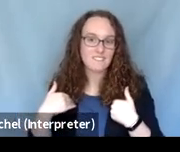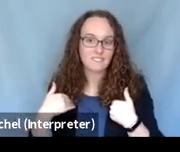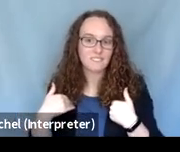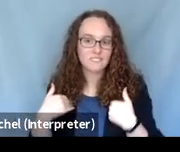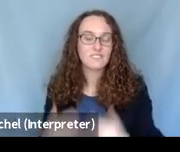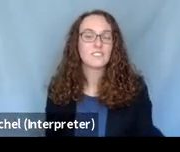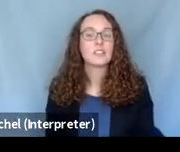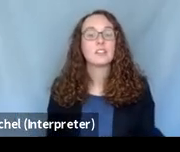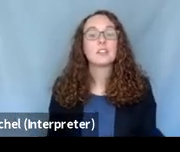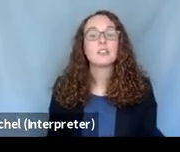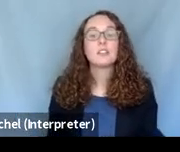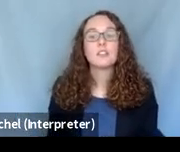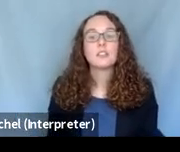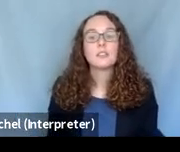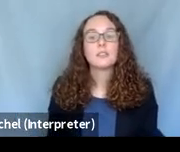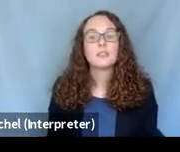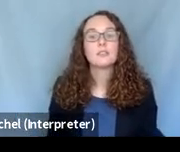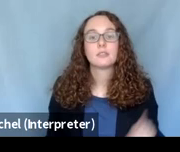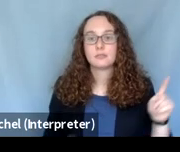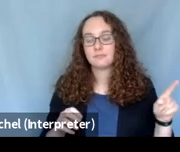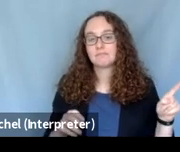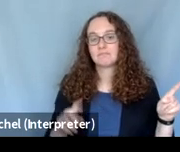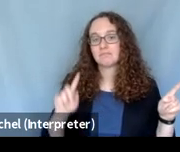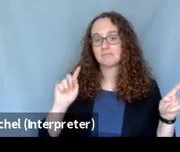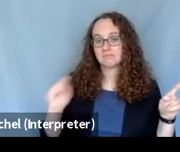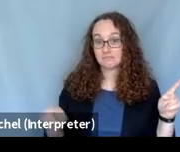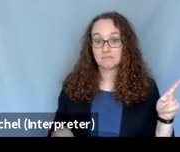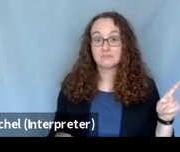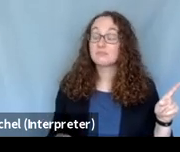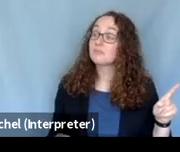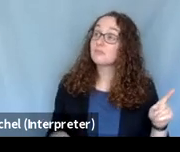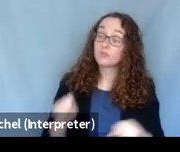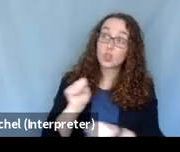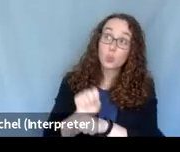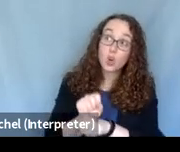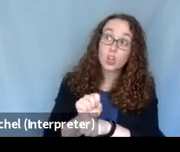Mary Beth regarding working on campus or finding a job